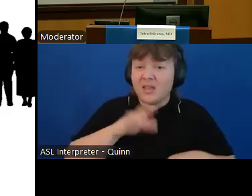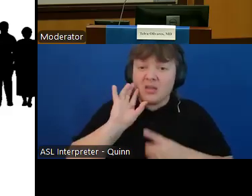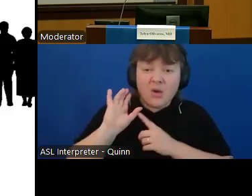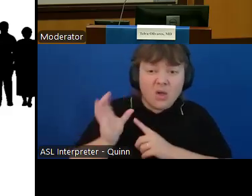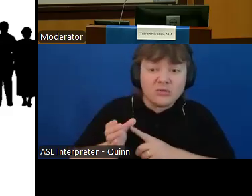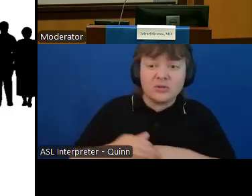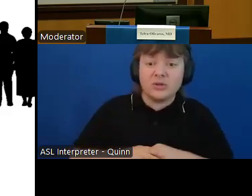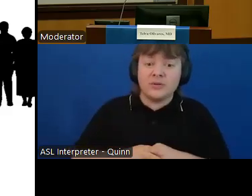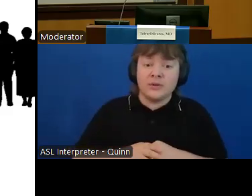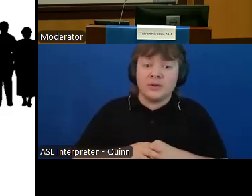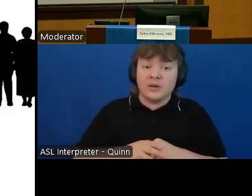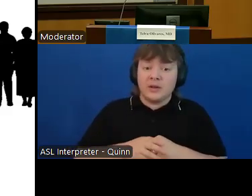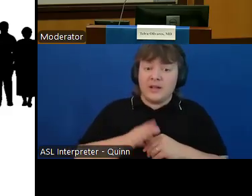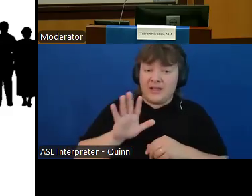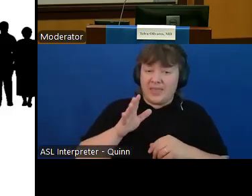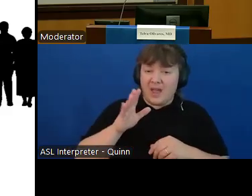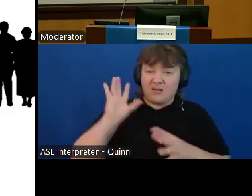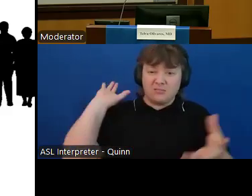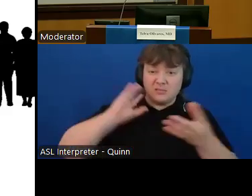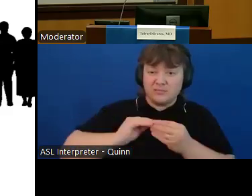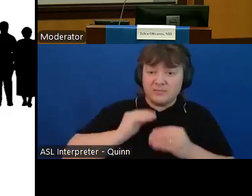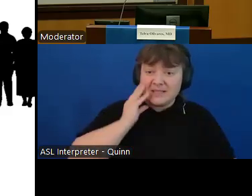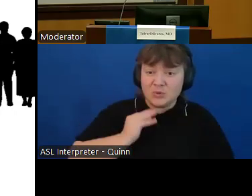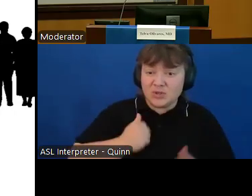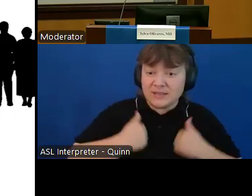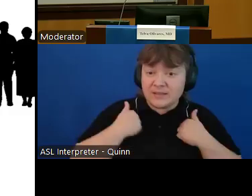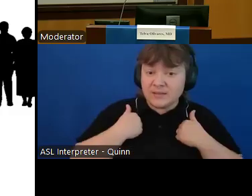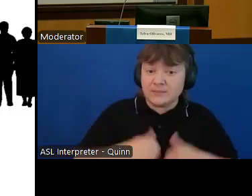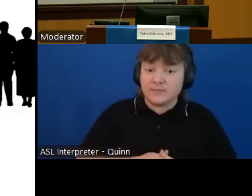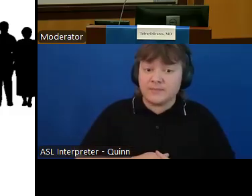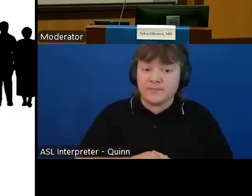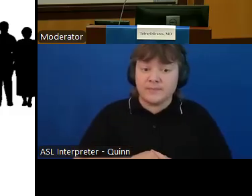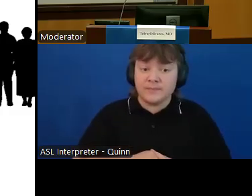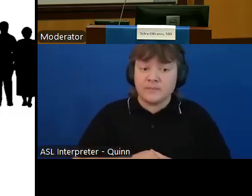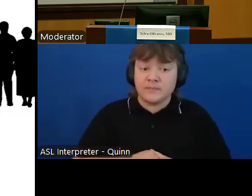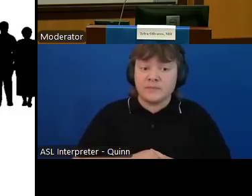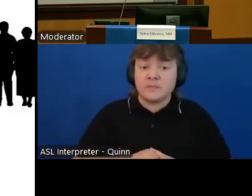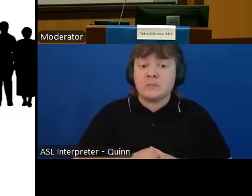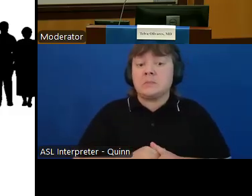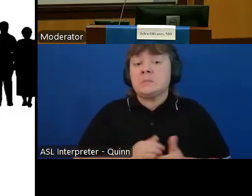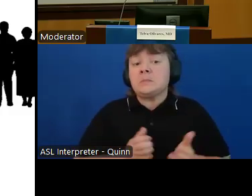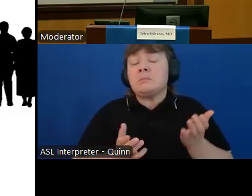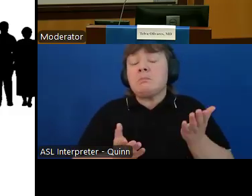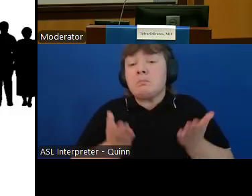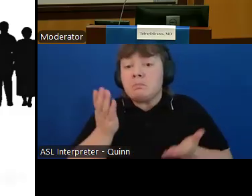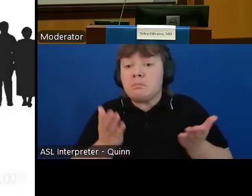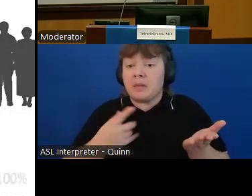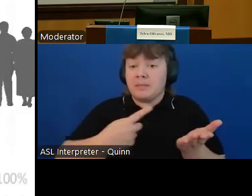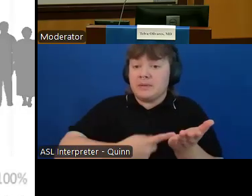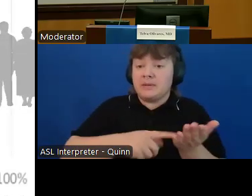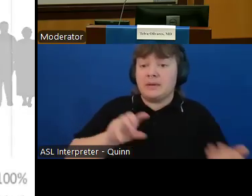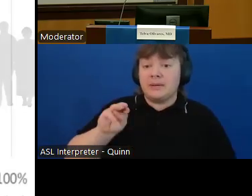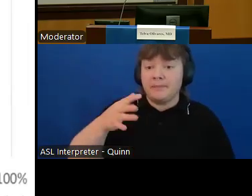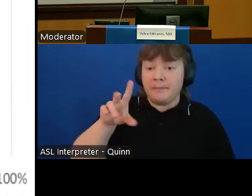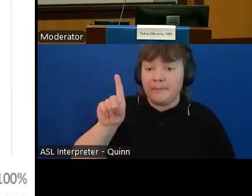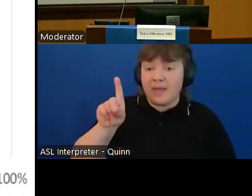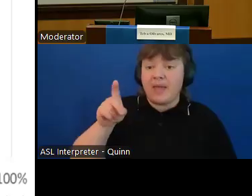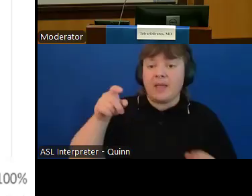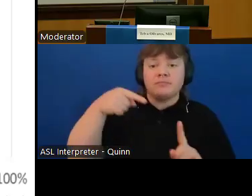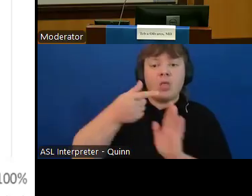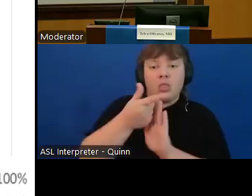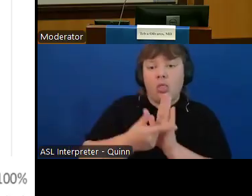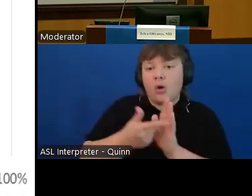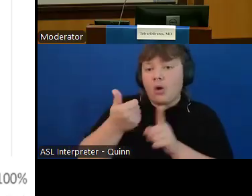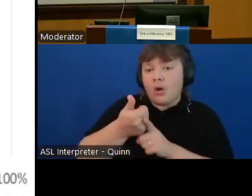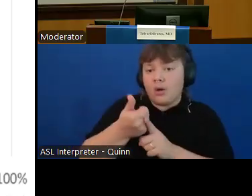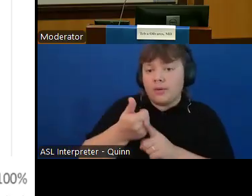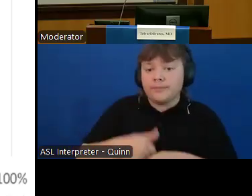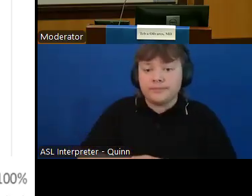based upon their lived experience and may be talking about made the law motivations for aid